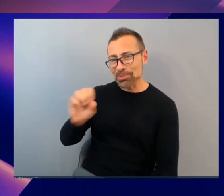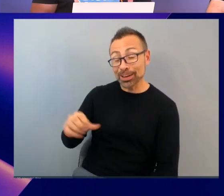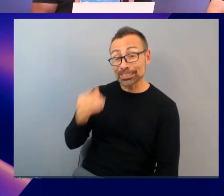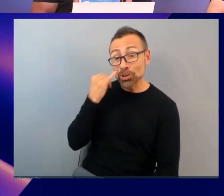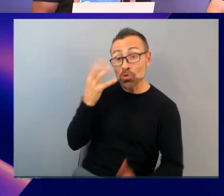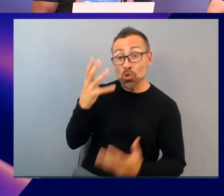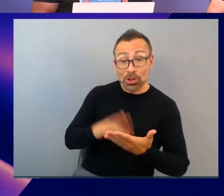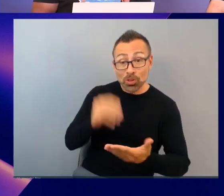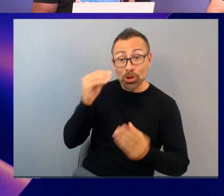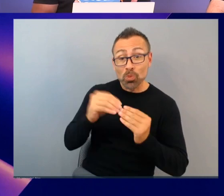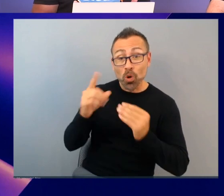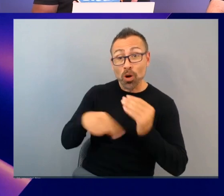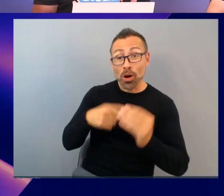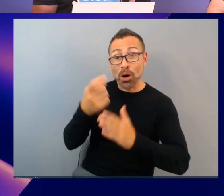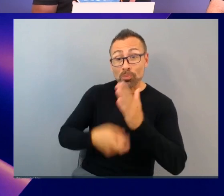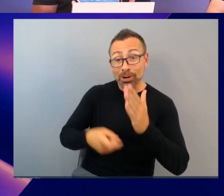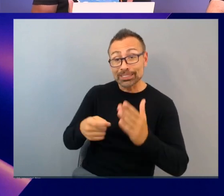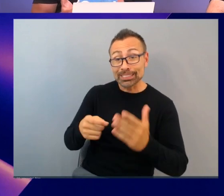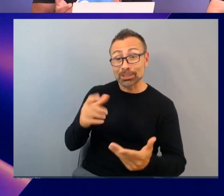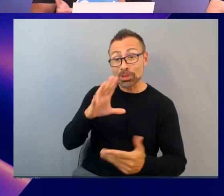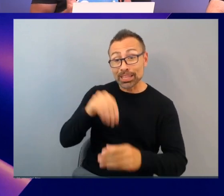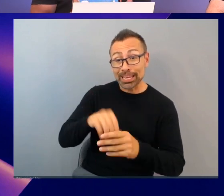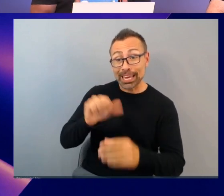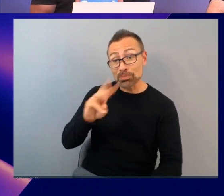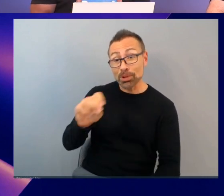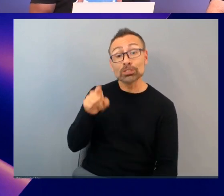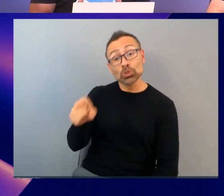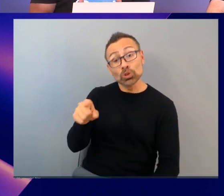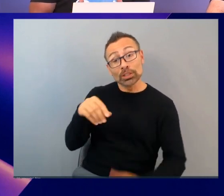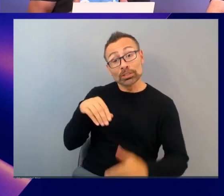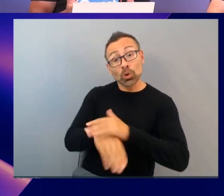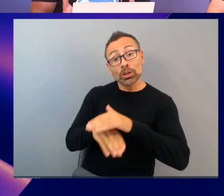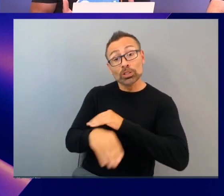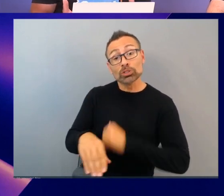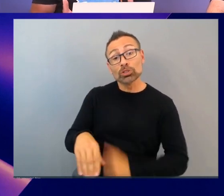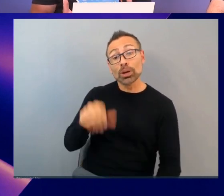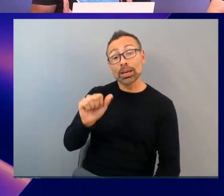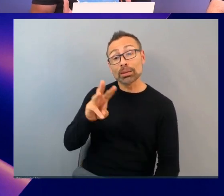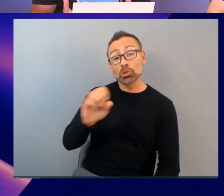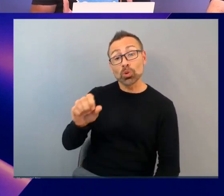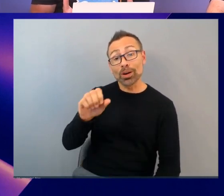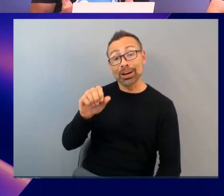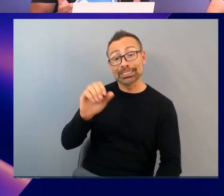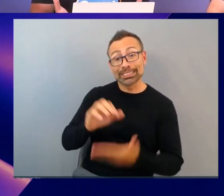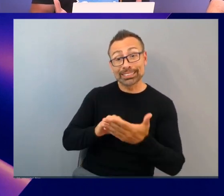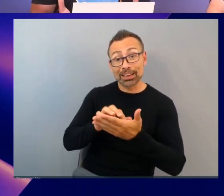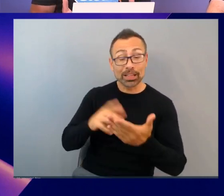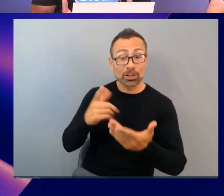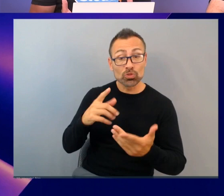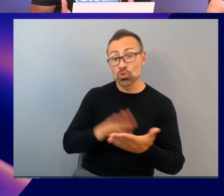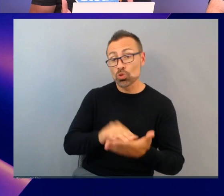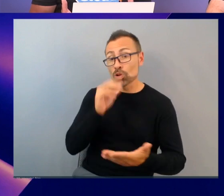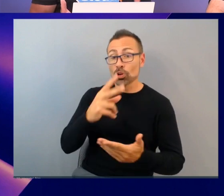go to calculator.aws, and you can learn a lot more about EC2 compute pricing or Lambda pricing and so forth,